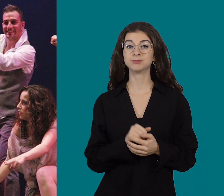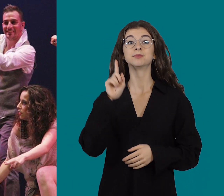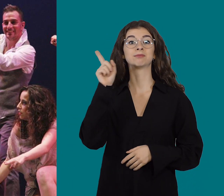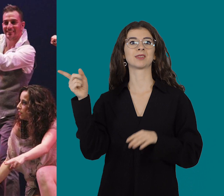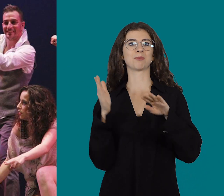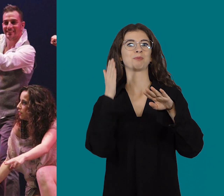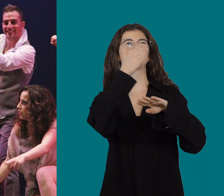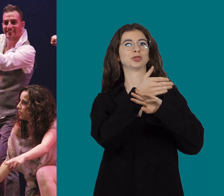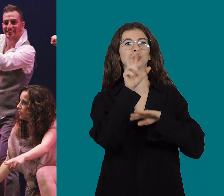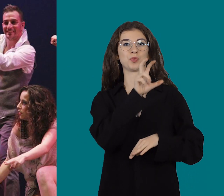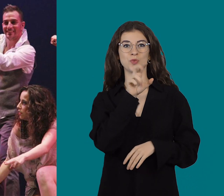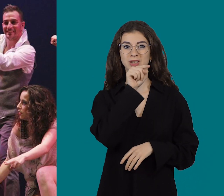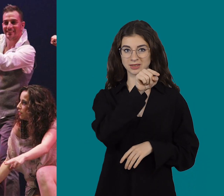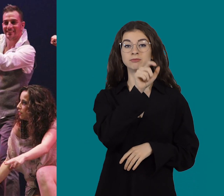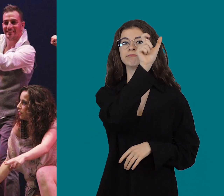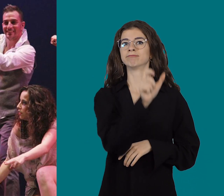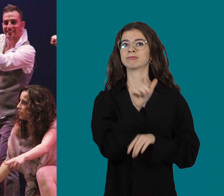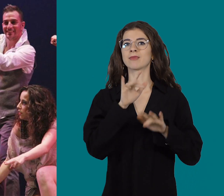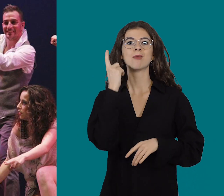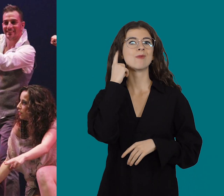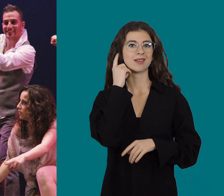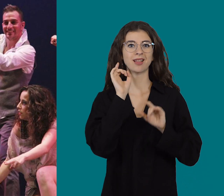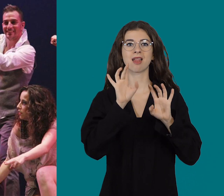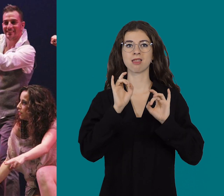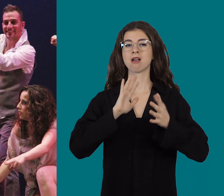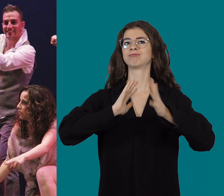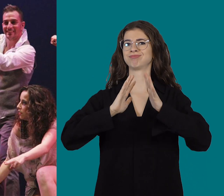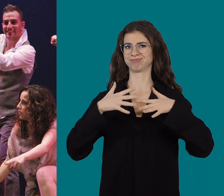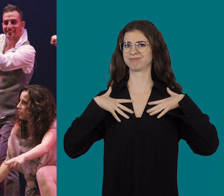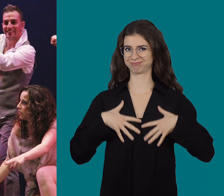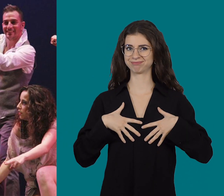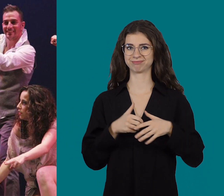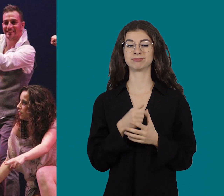but she attends a class with a hearing teacher, who can sign